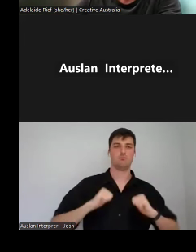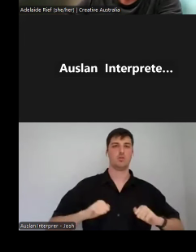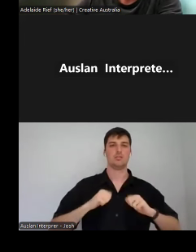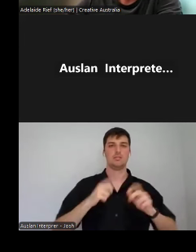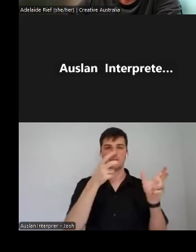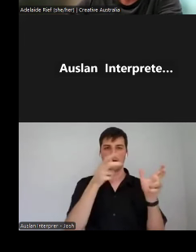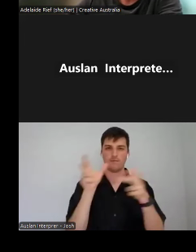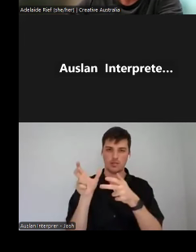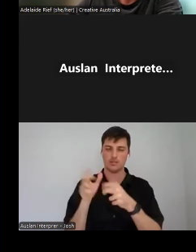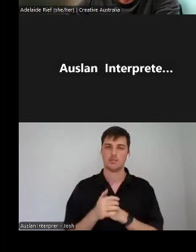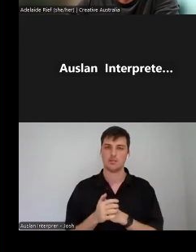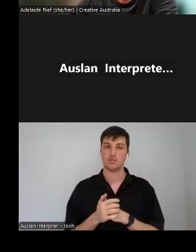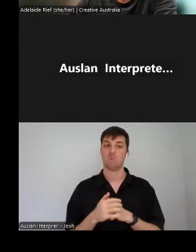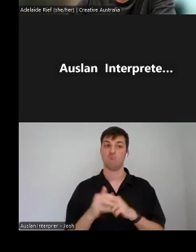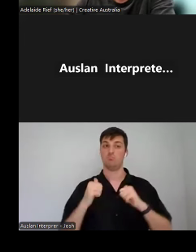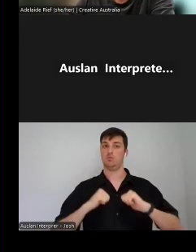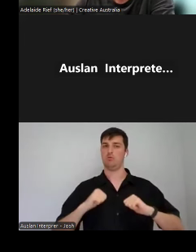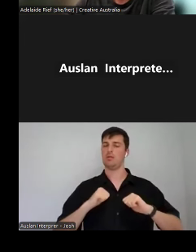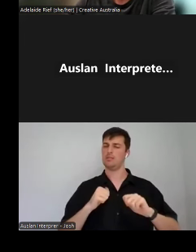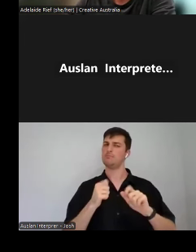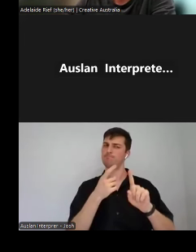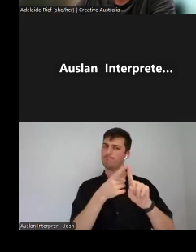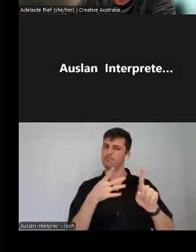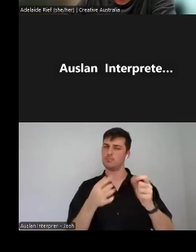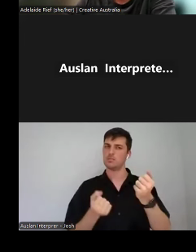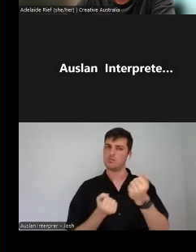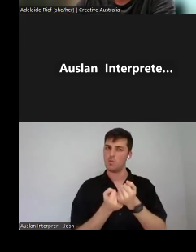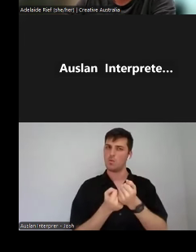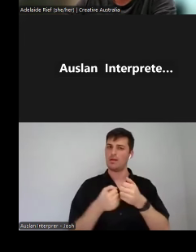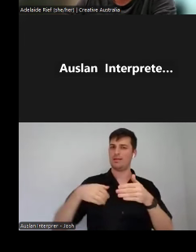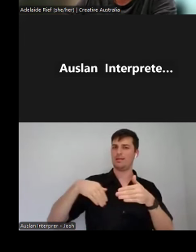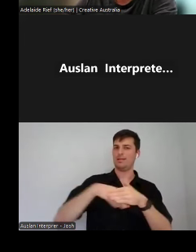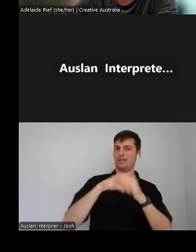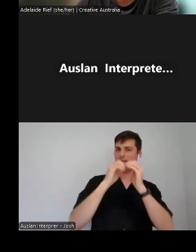This training very particularly supports in house customised training that suits